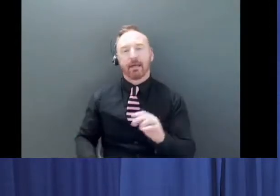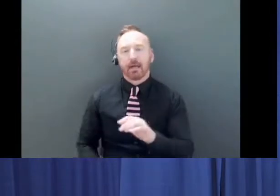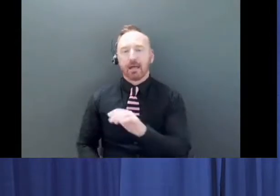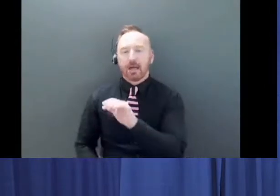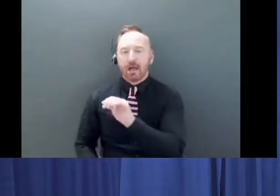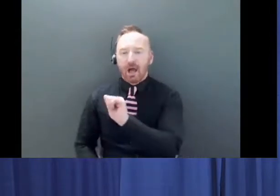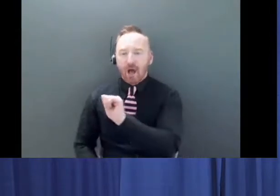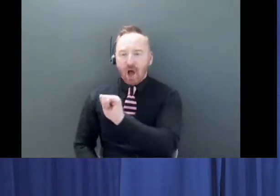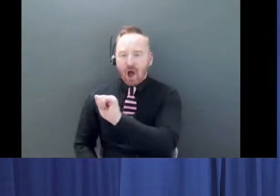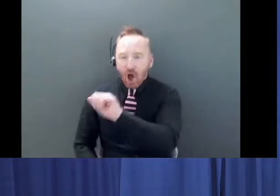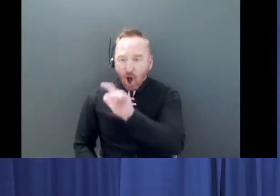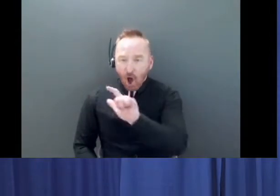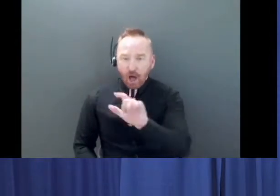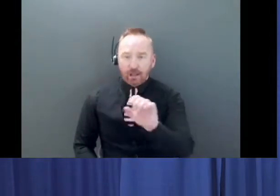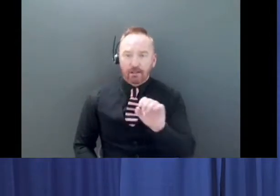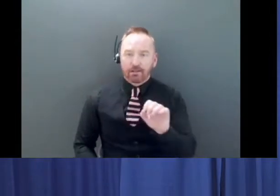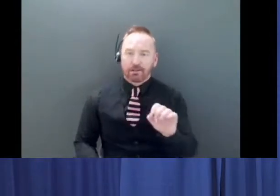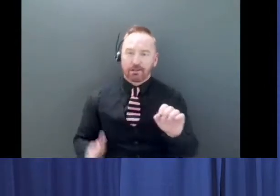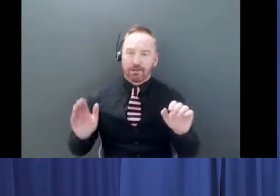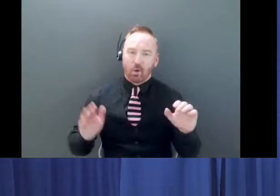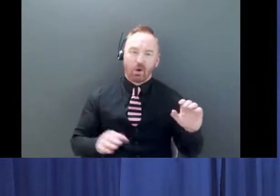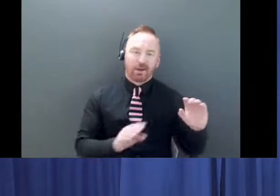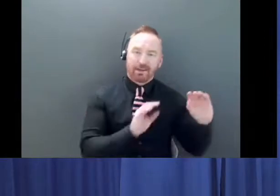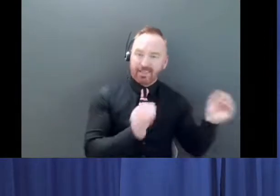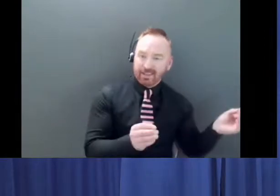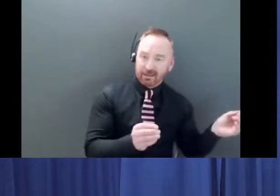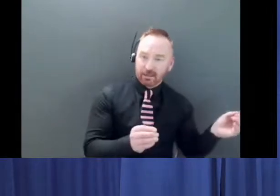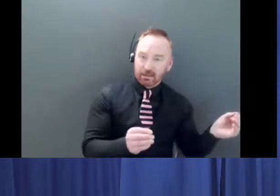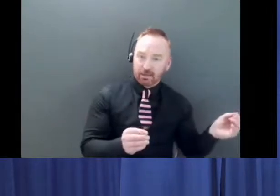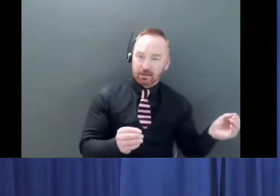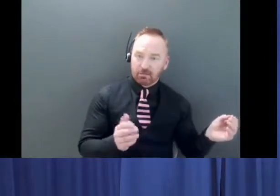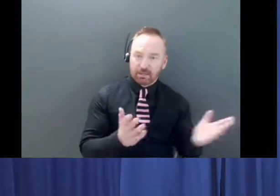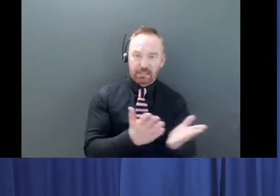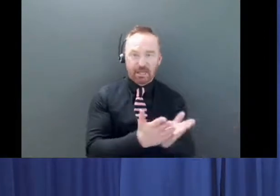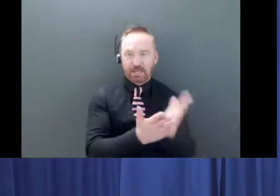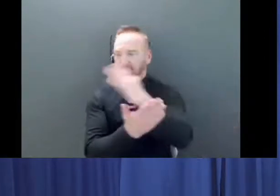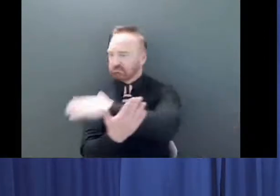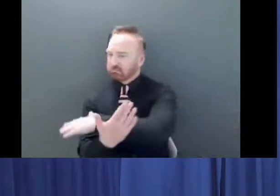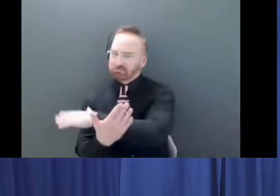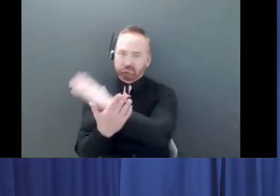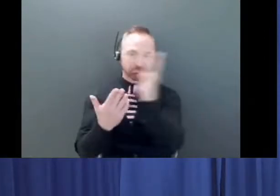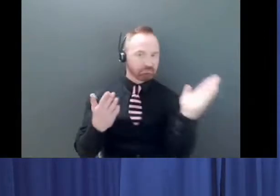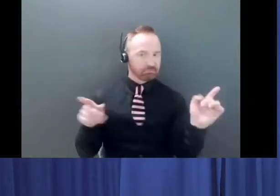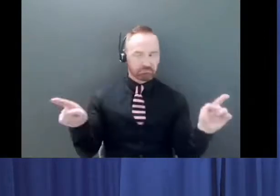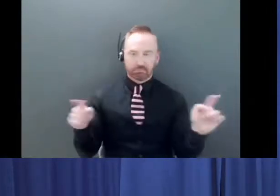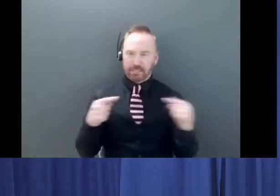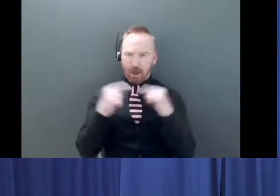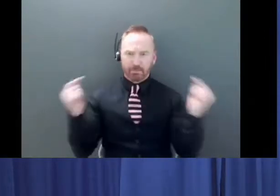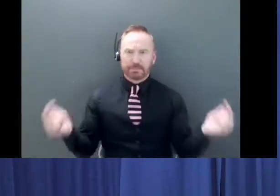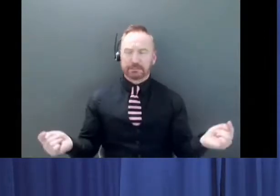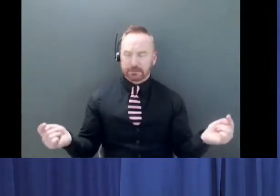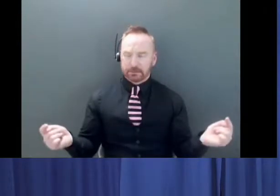a half where we either have activity or we don't. And the population might react accordingly.